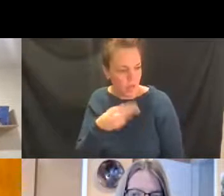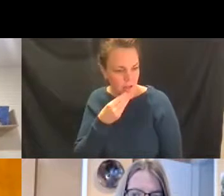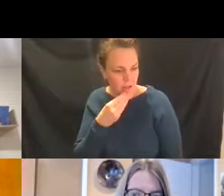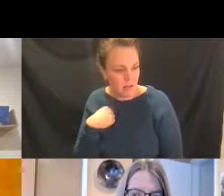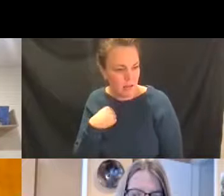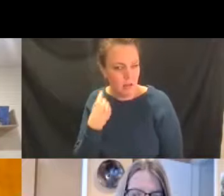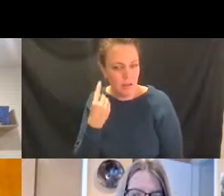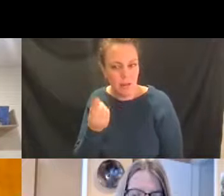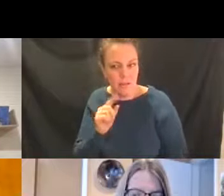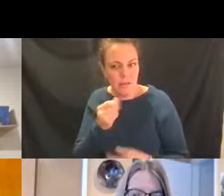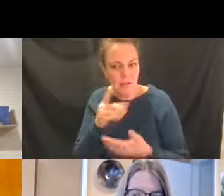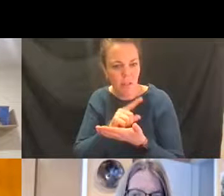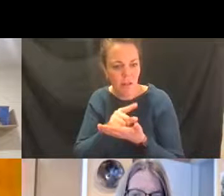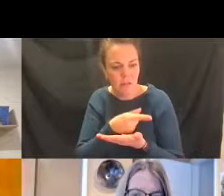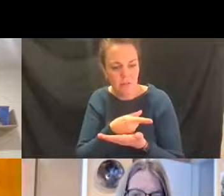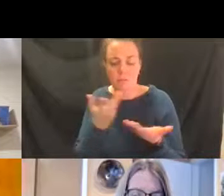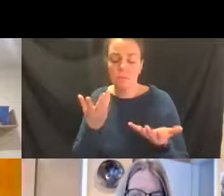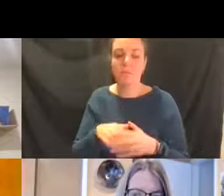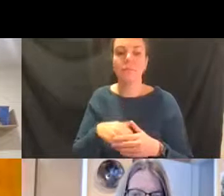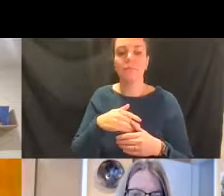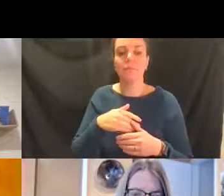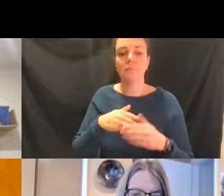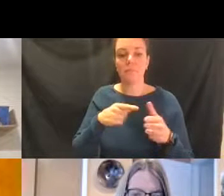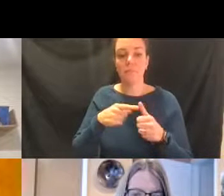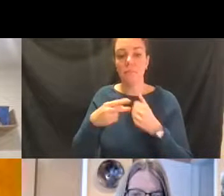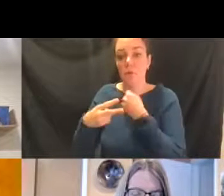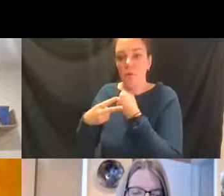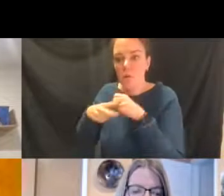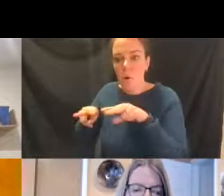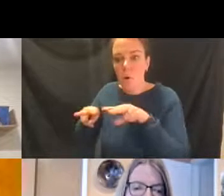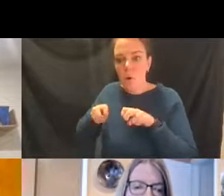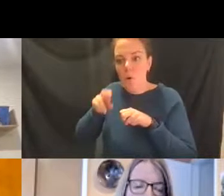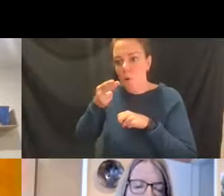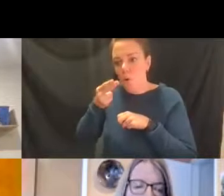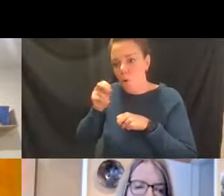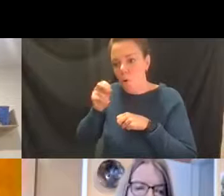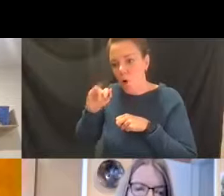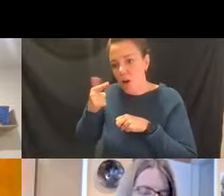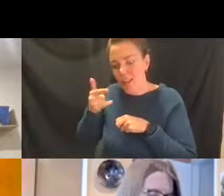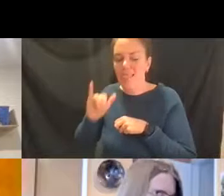several hours. We said hoarding can be a big thing which is an issue when they're living